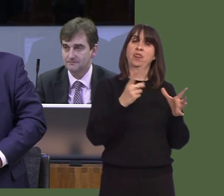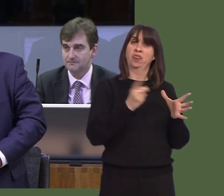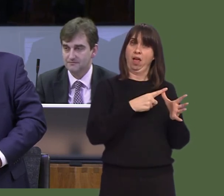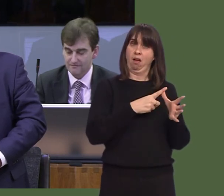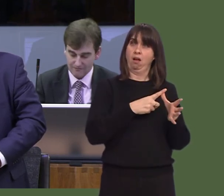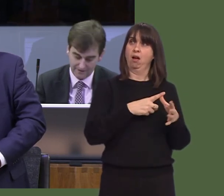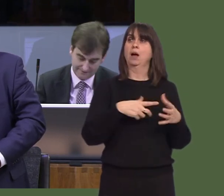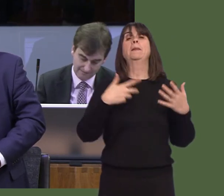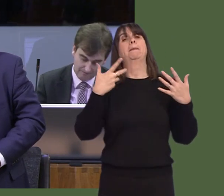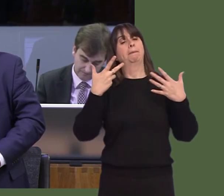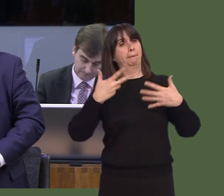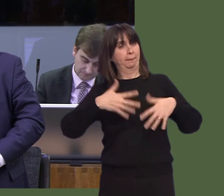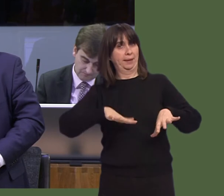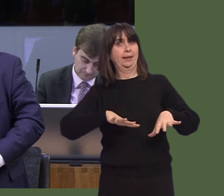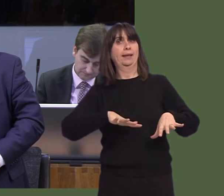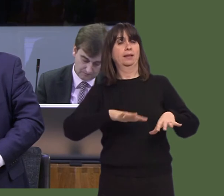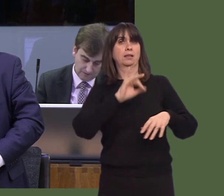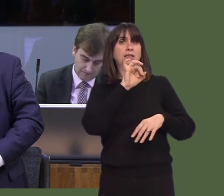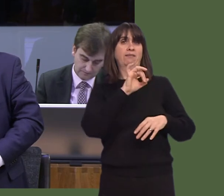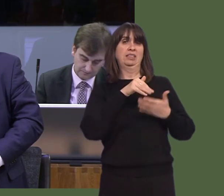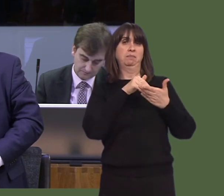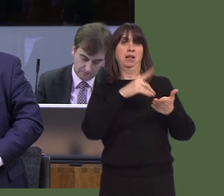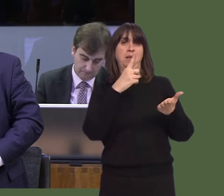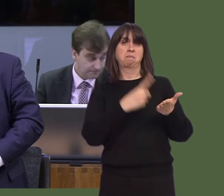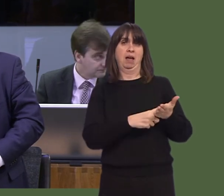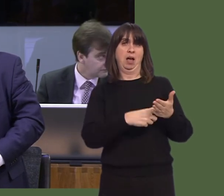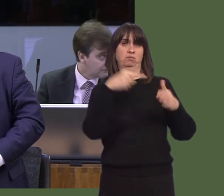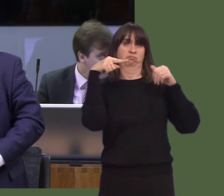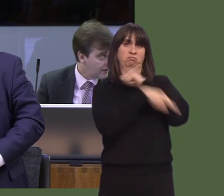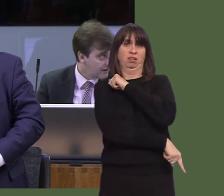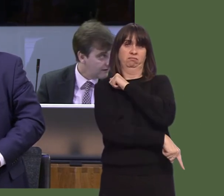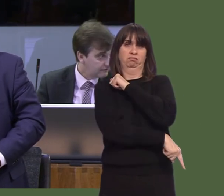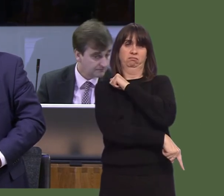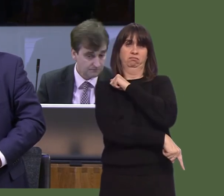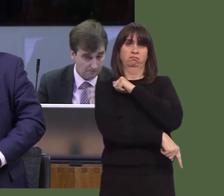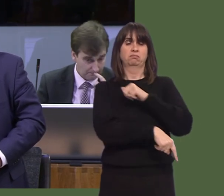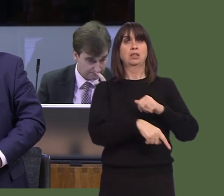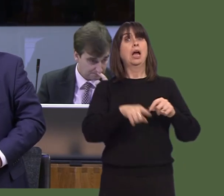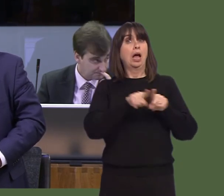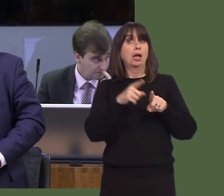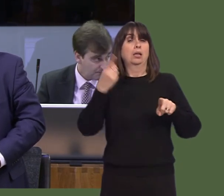acquires primary powers, the jurisdiction always follows. Thatís one issue, but then, of course, we get on to, ëWhat should a Welsh penal policy